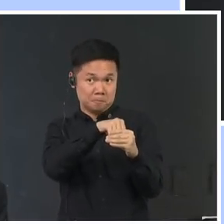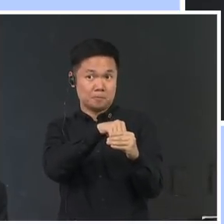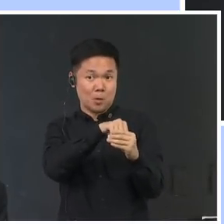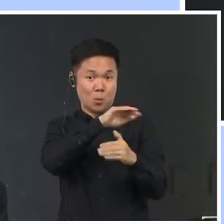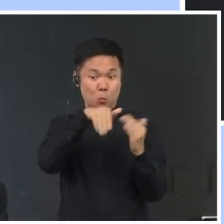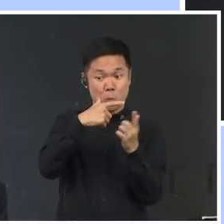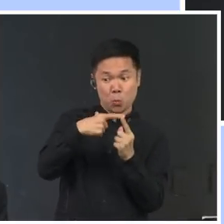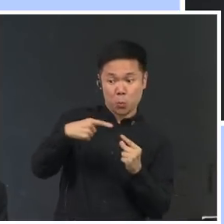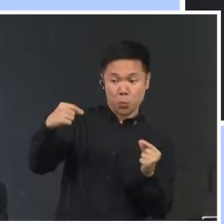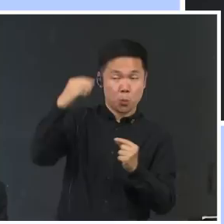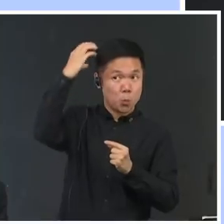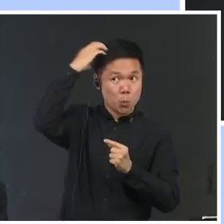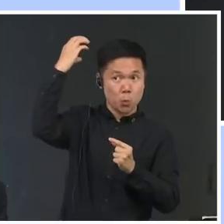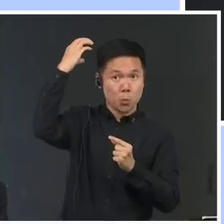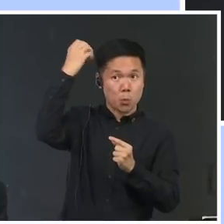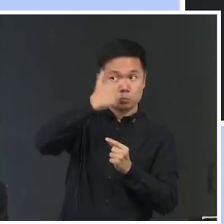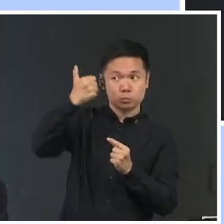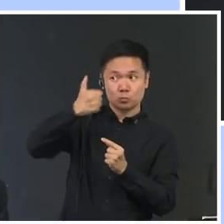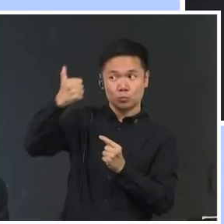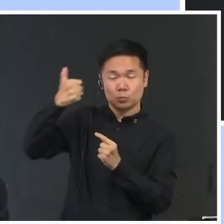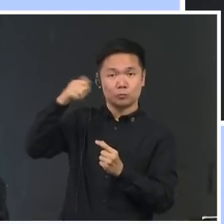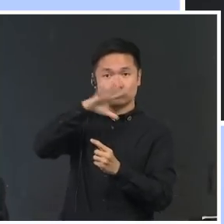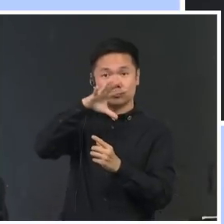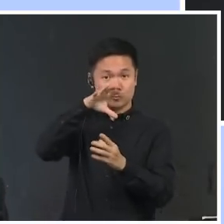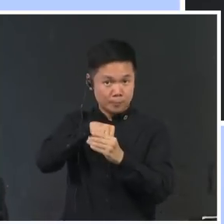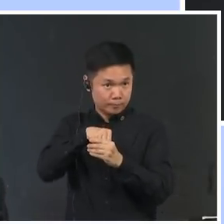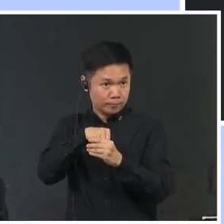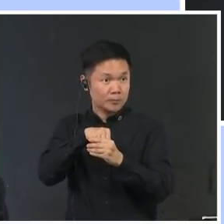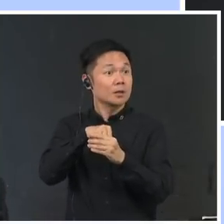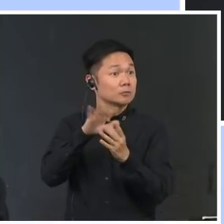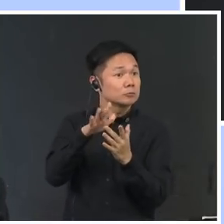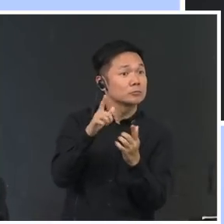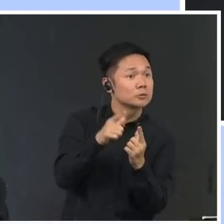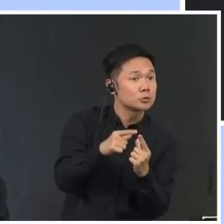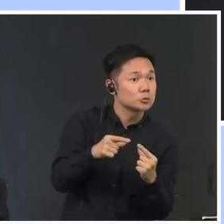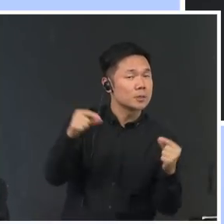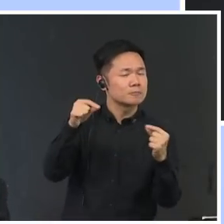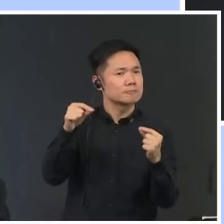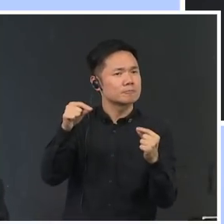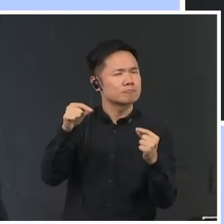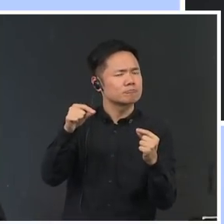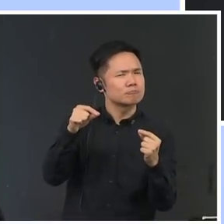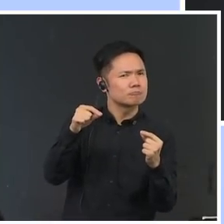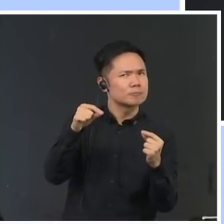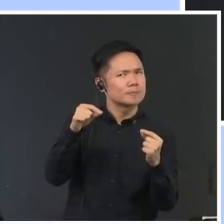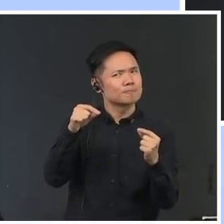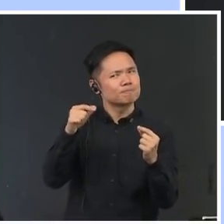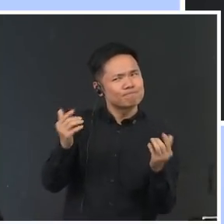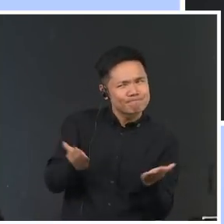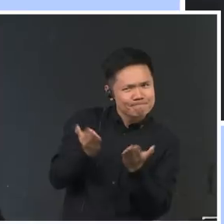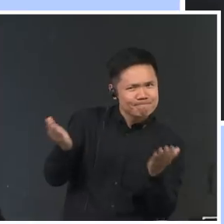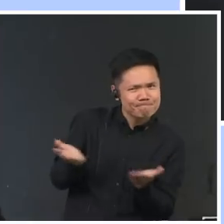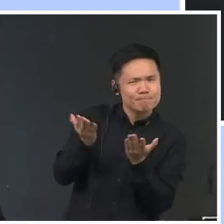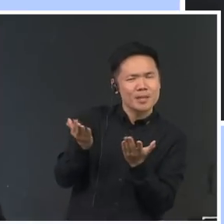To governor Hirai, so the governor association, the group, to promote the sign language, we mentioned that all the governors